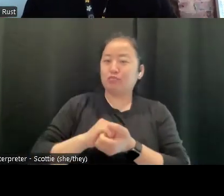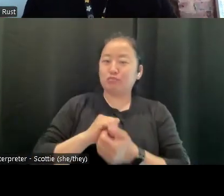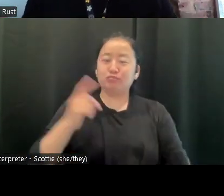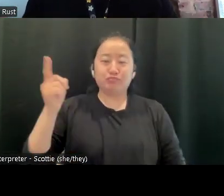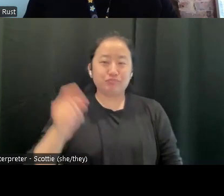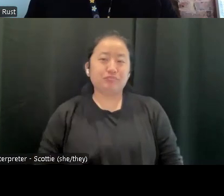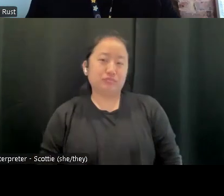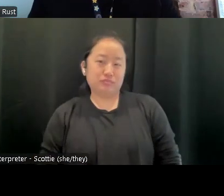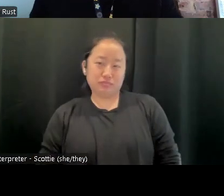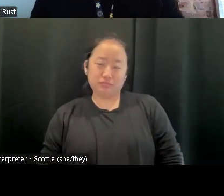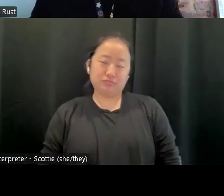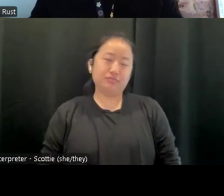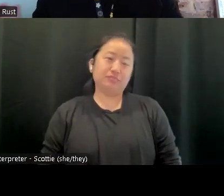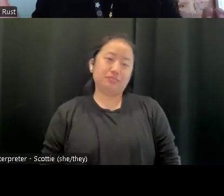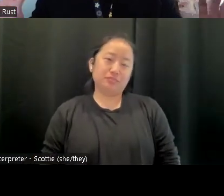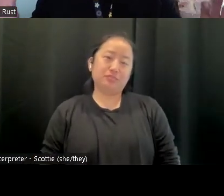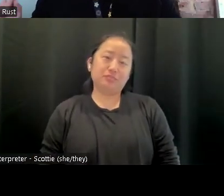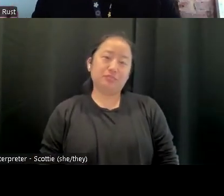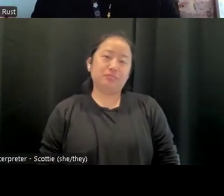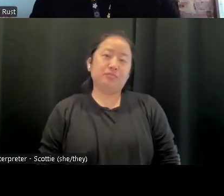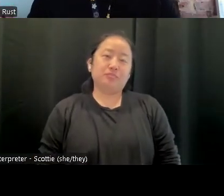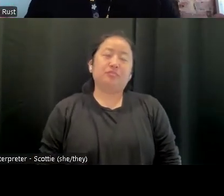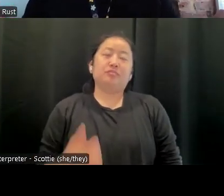some of the things they're creating. But we have some music devices too